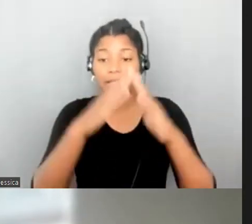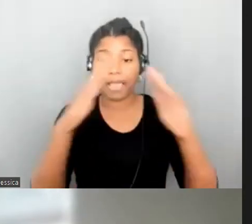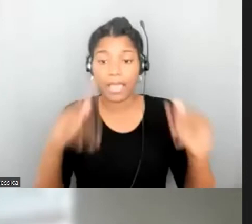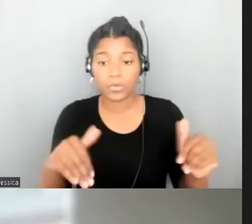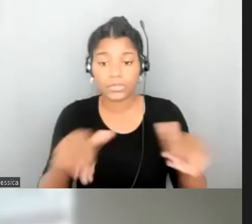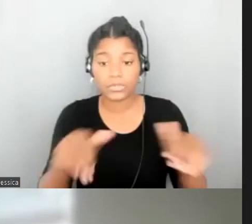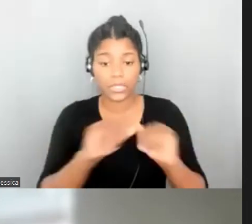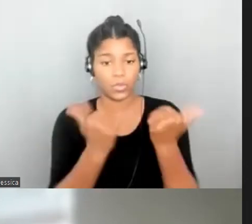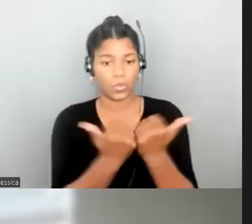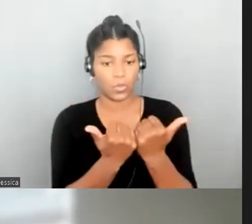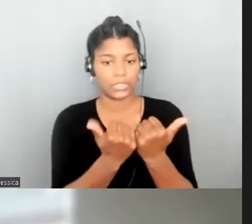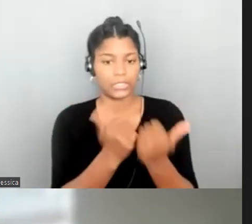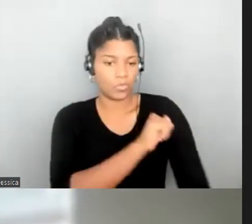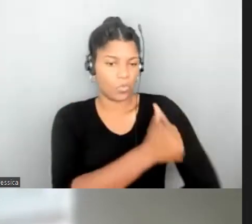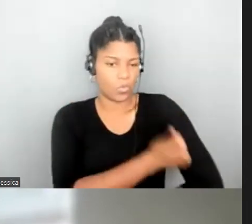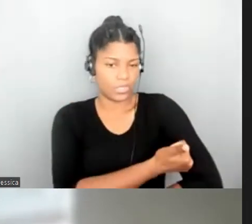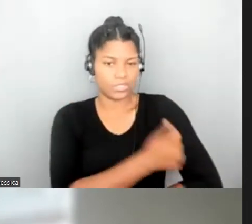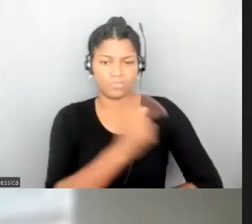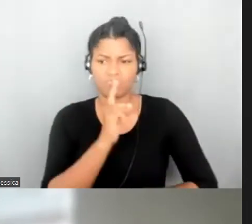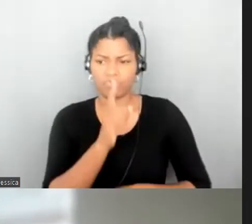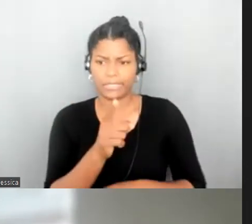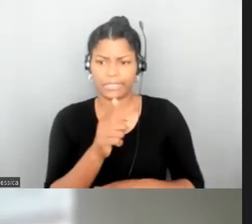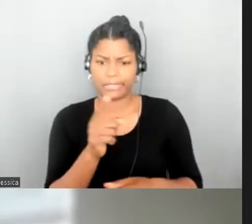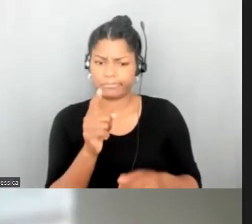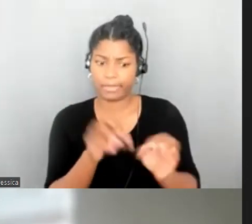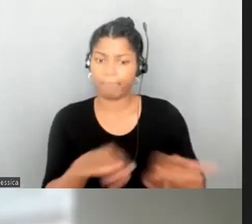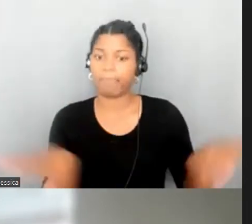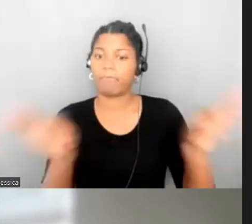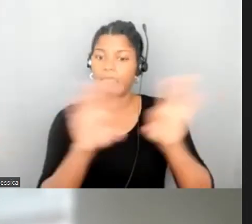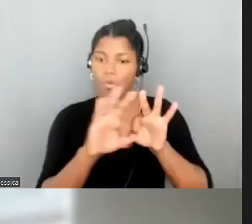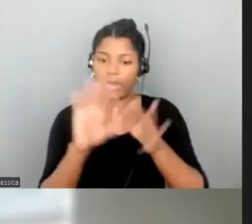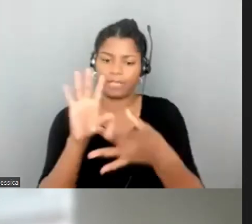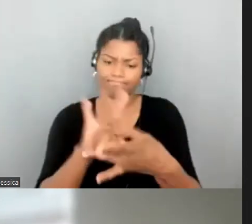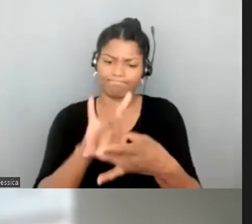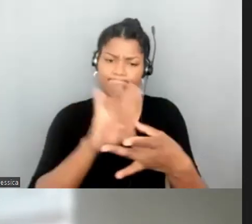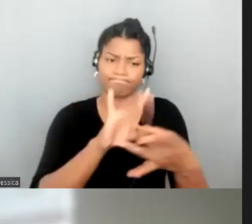are all beneficial relationships as we go forward with transitions.